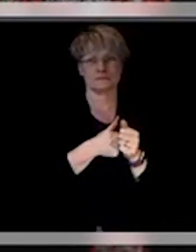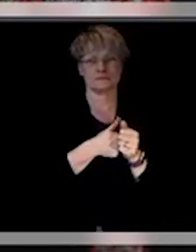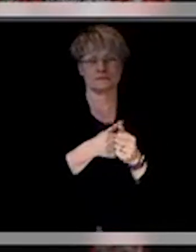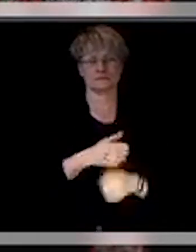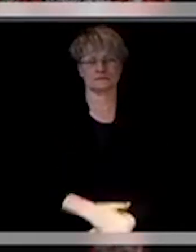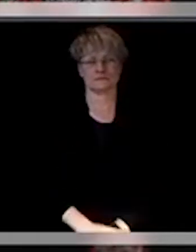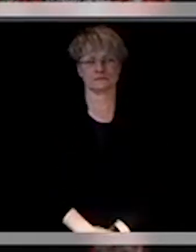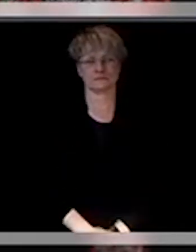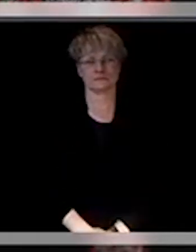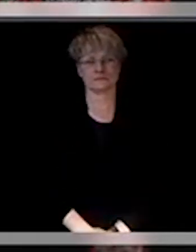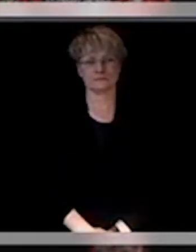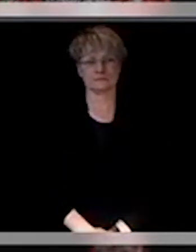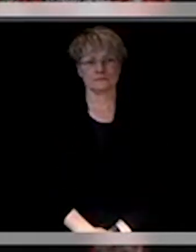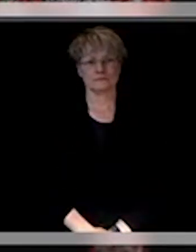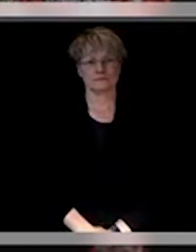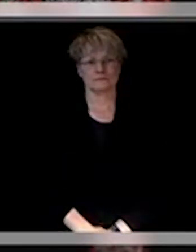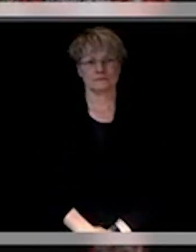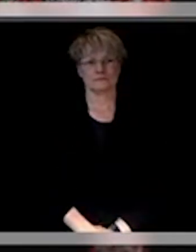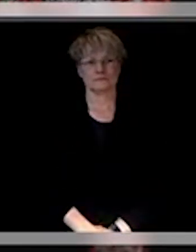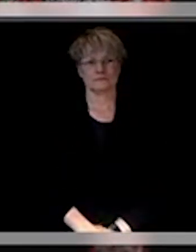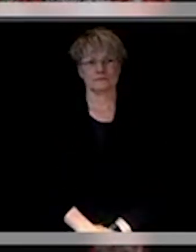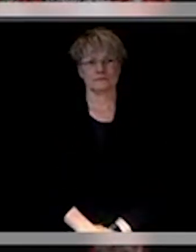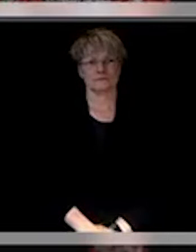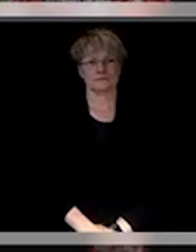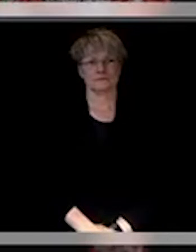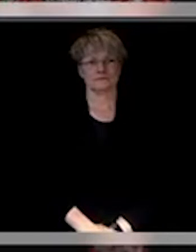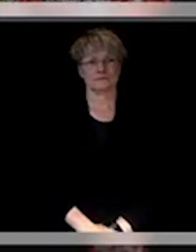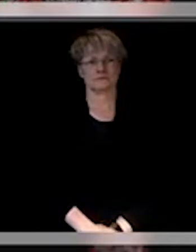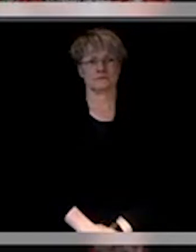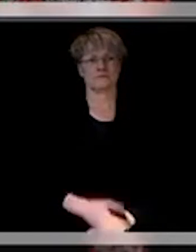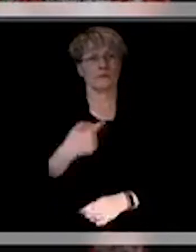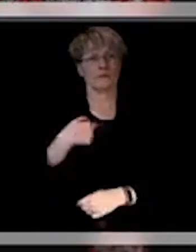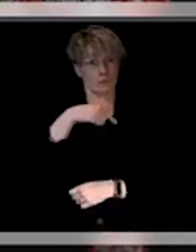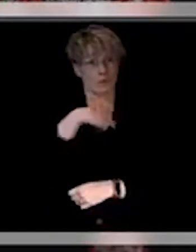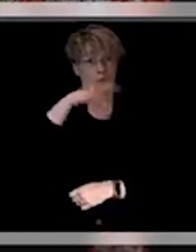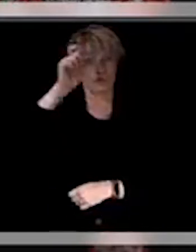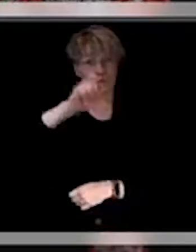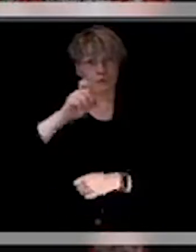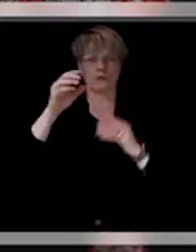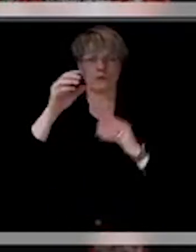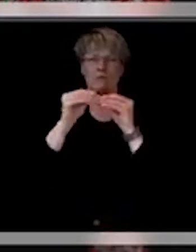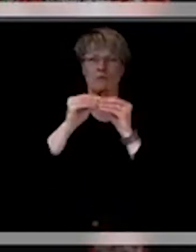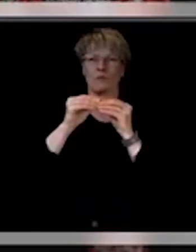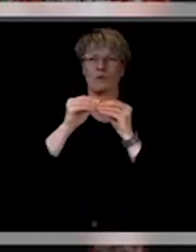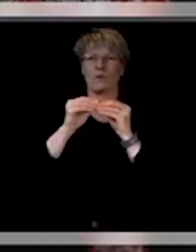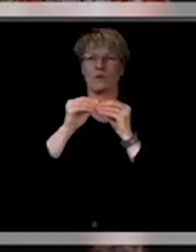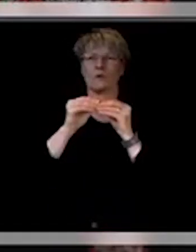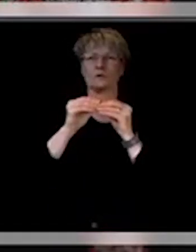capacity and so we're actually actively looking at that. We have recently, as Jennifer mentioned,